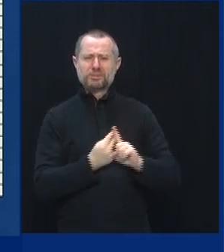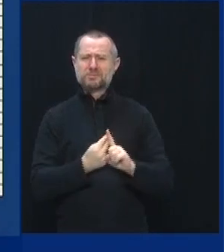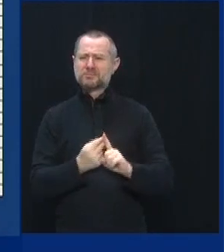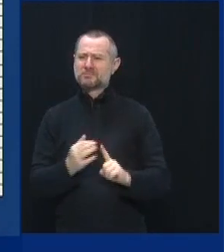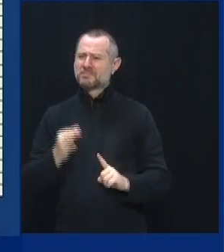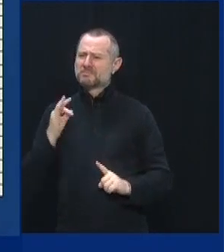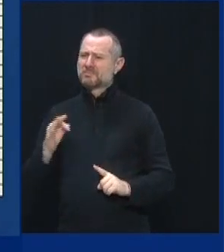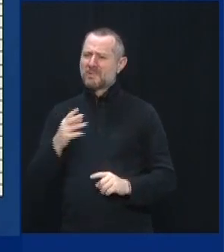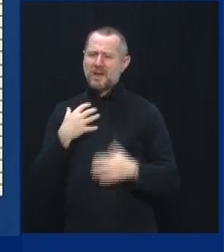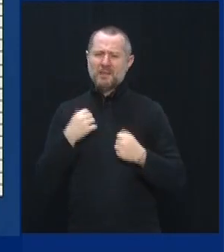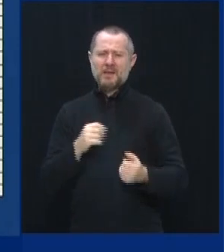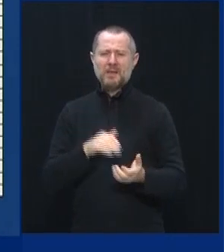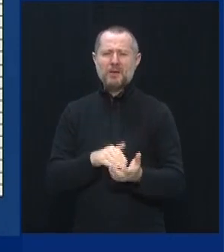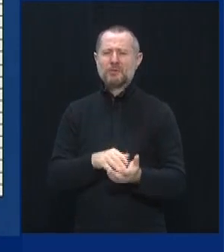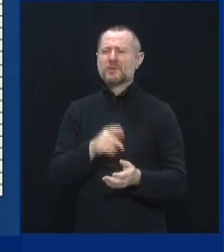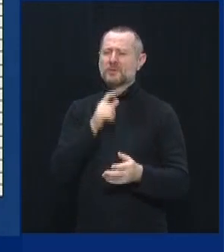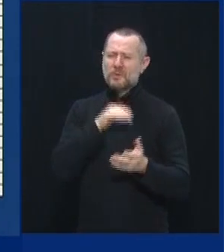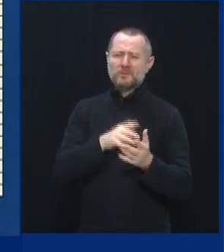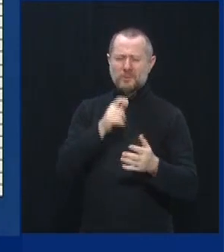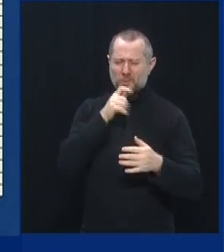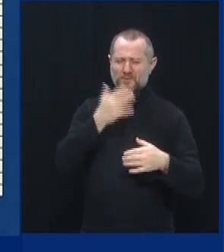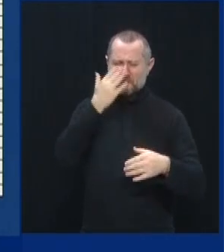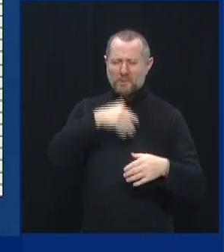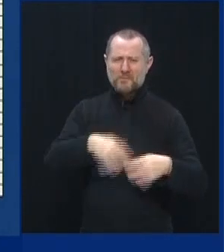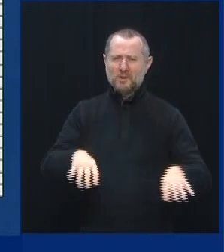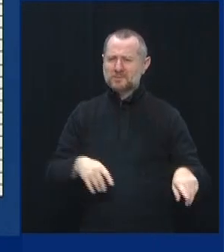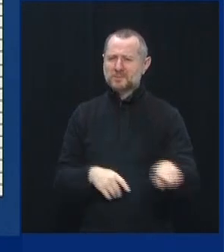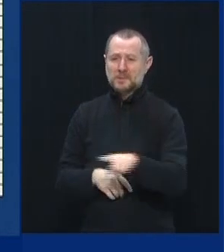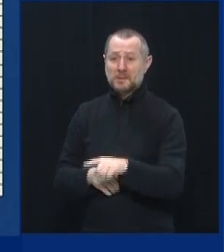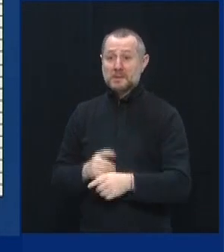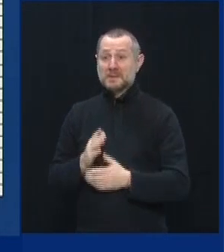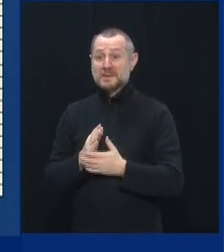SOME HOSPITALS IN ALL REGIONS OF